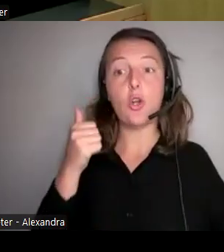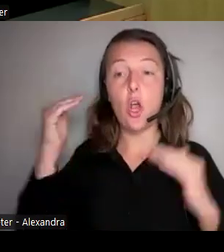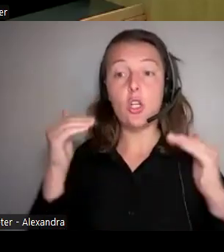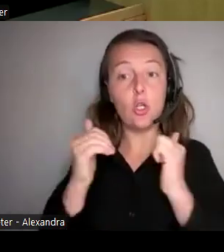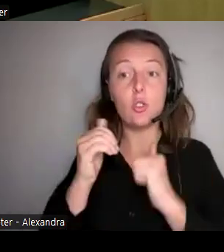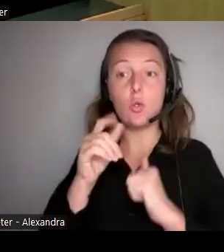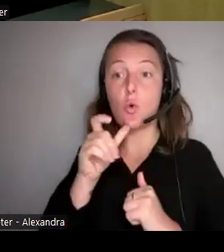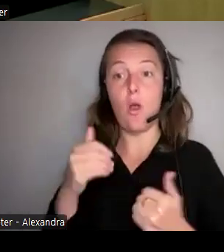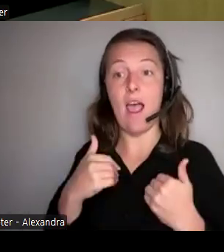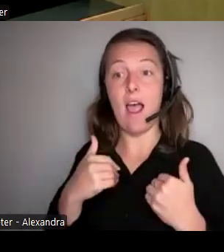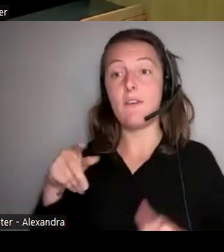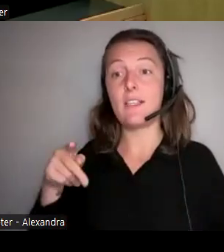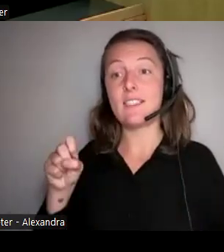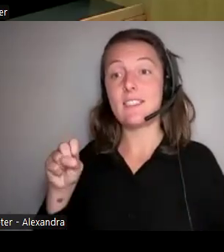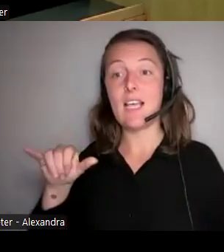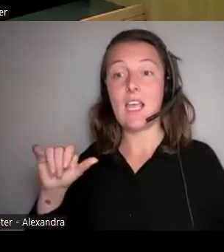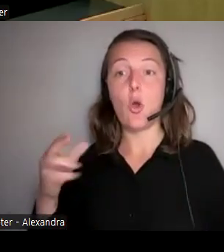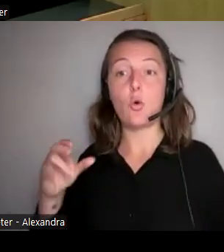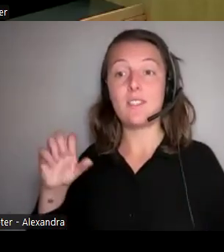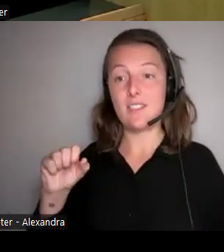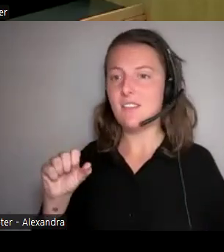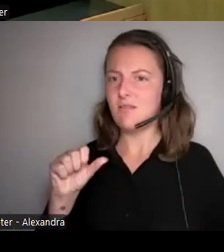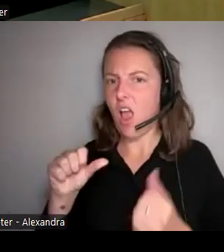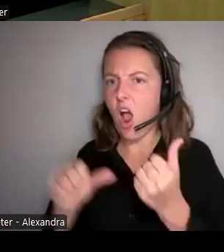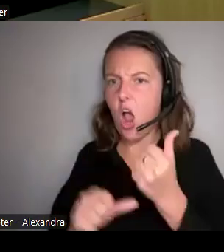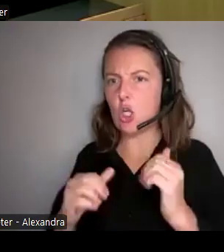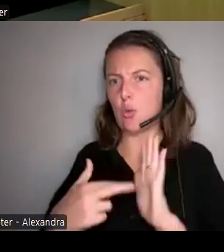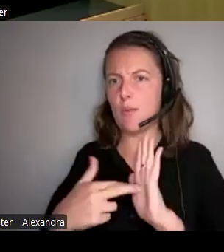are having are being really underrepresented so we wanted to take that report I worked with